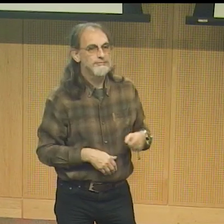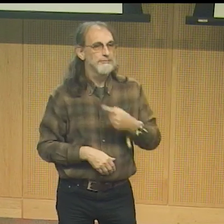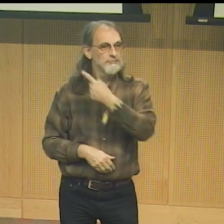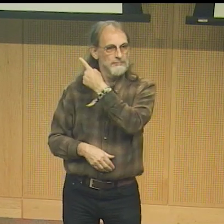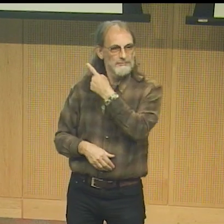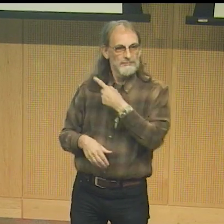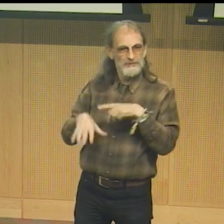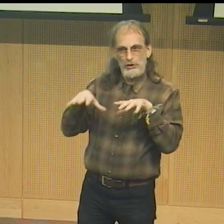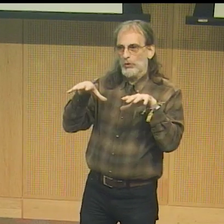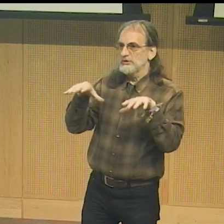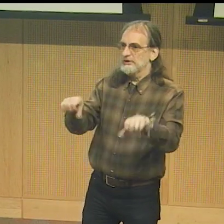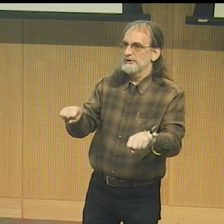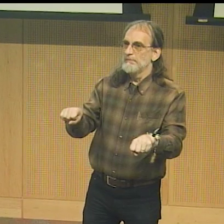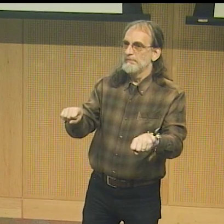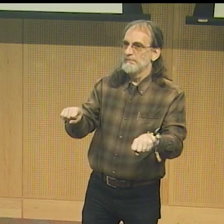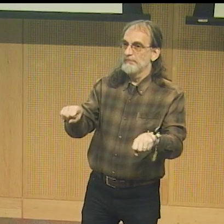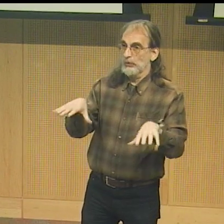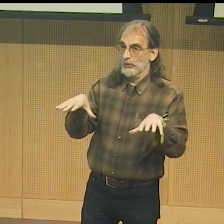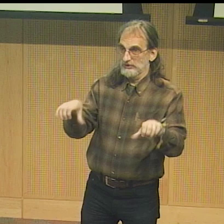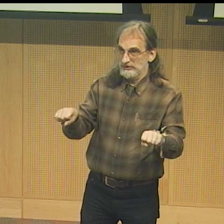So, again, when I talk about colonialism and being